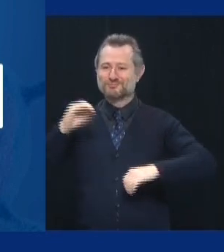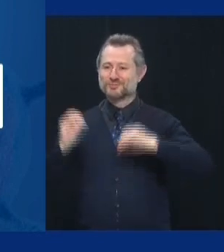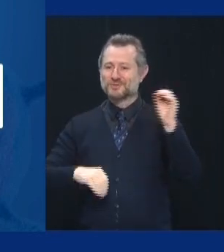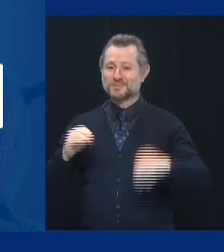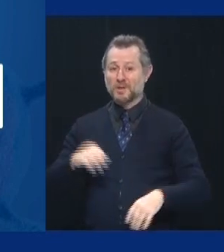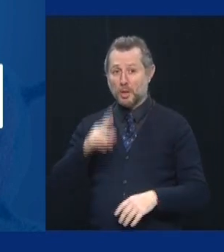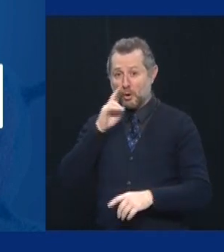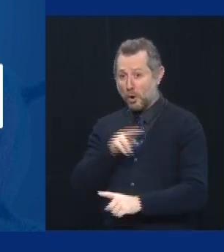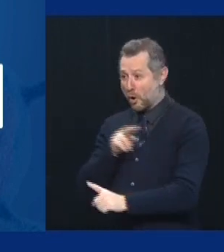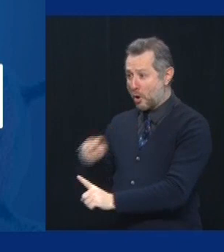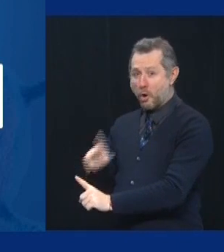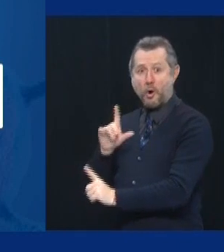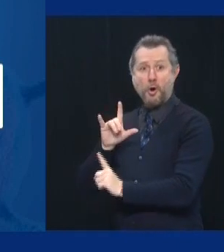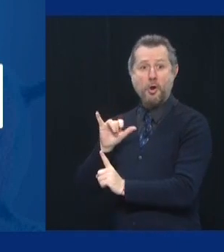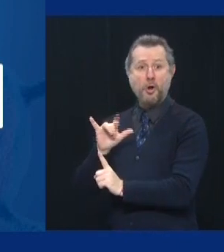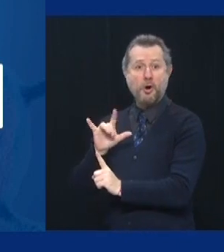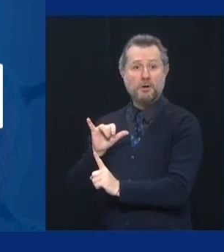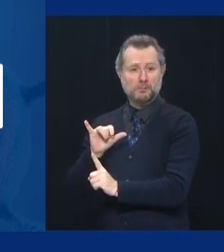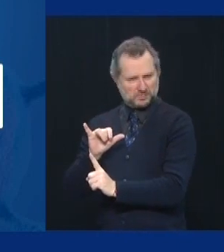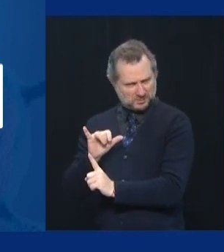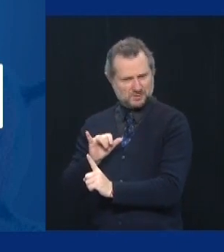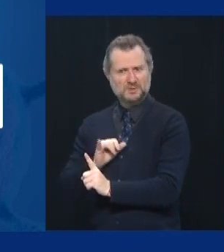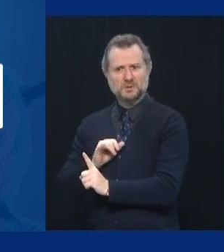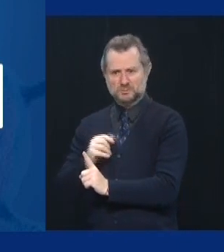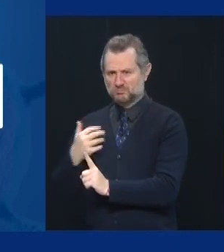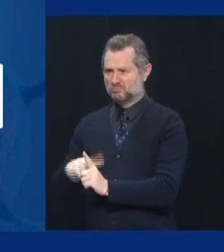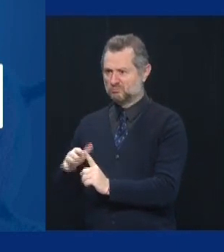BECAUSE THAT'S A VARIANCE IN